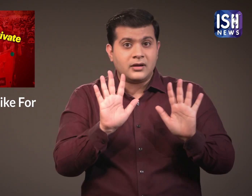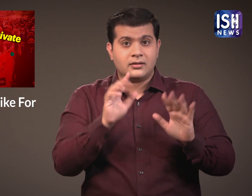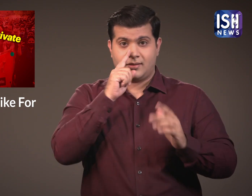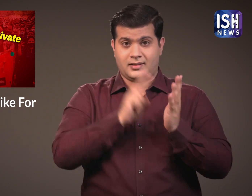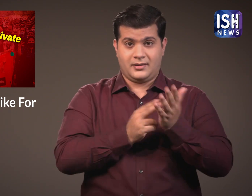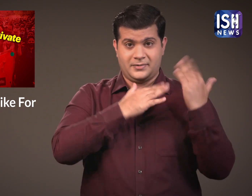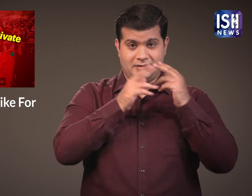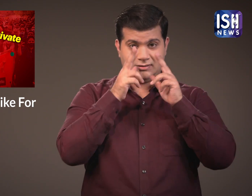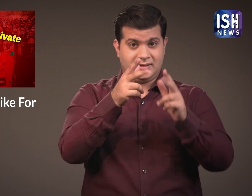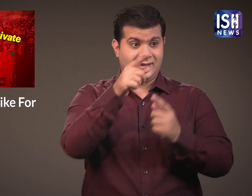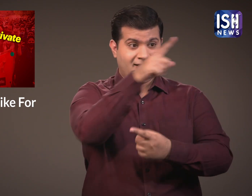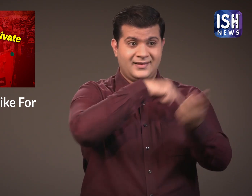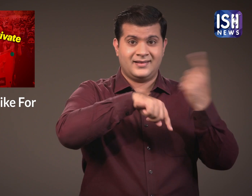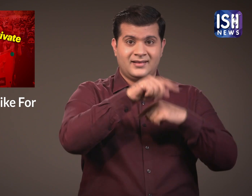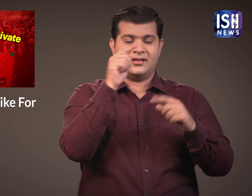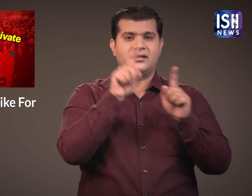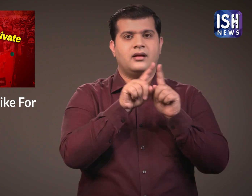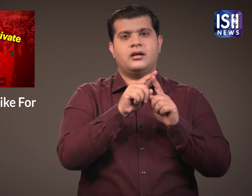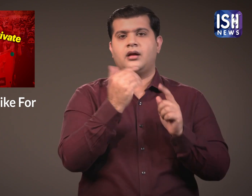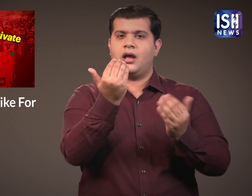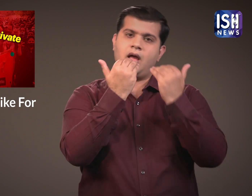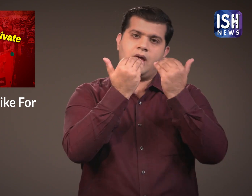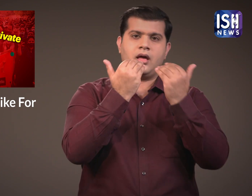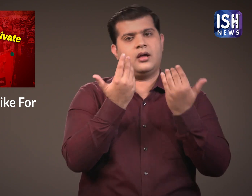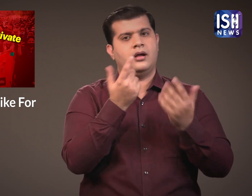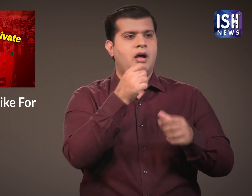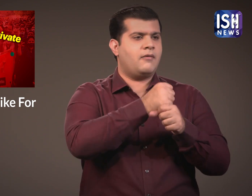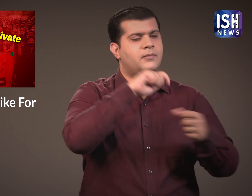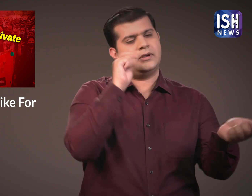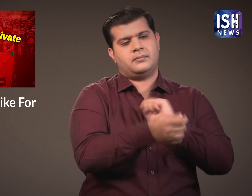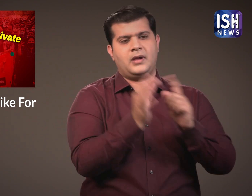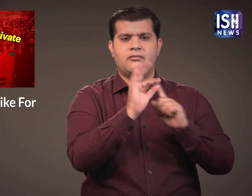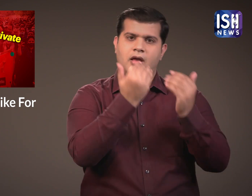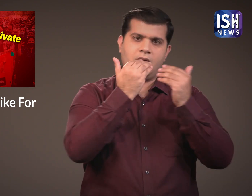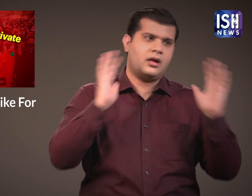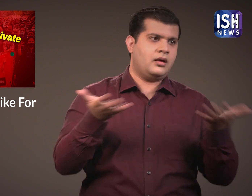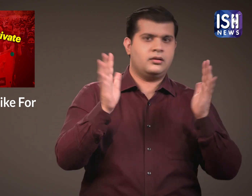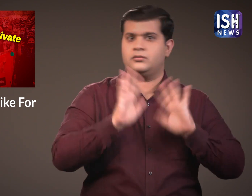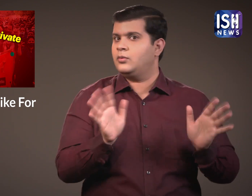The decision was not made on a whim.